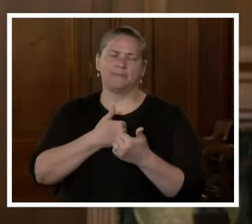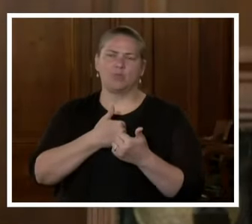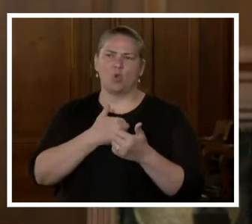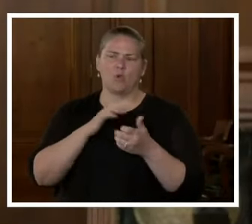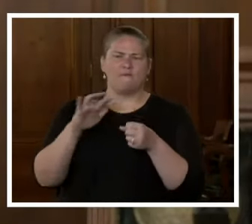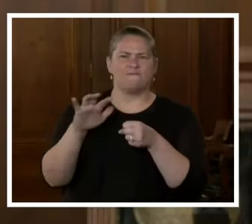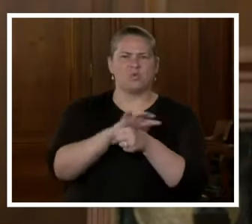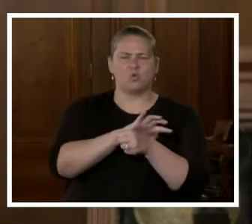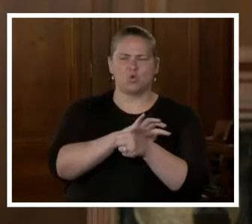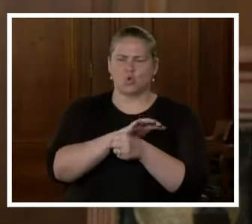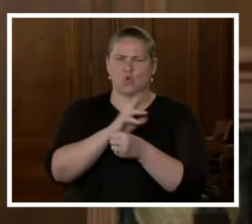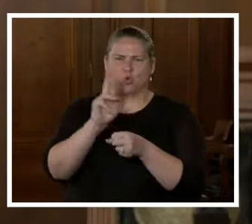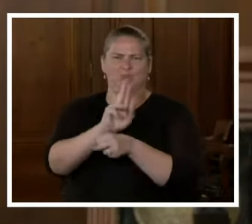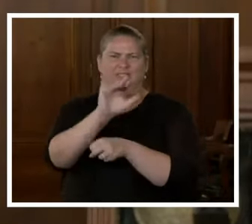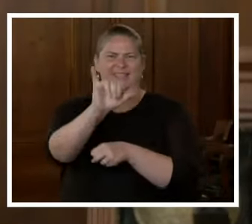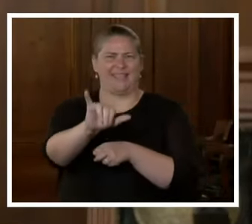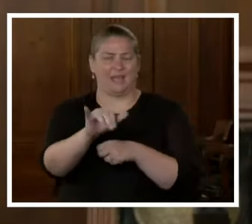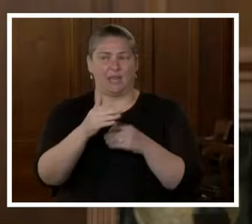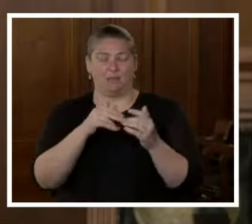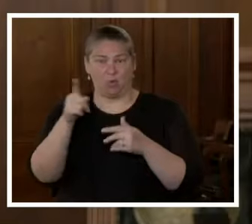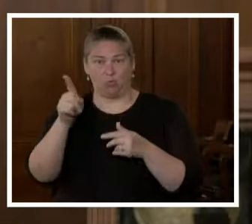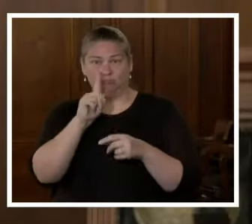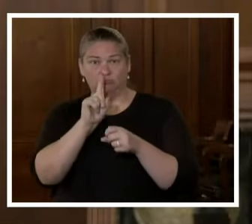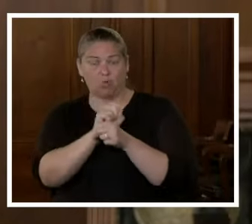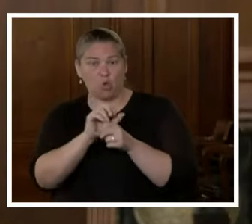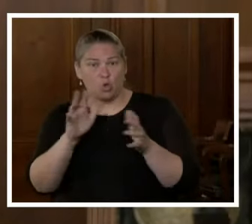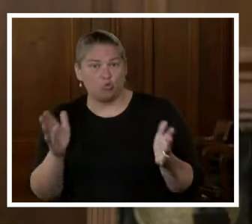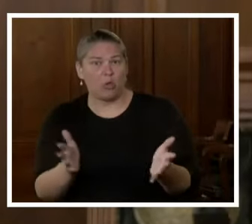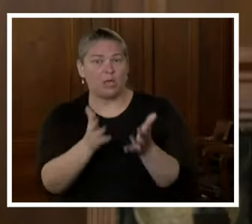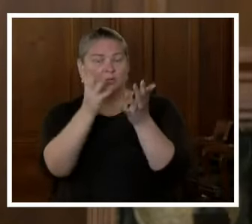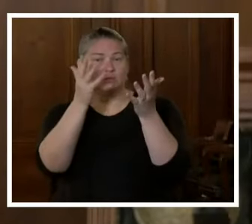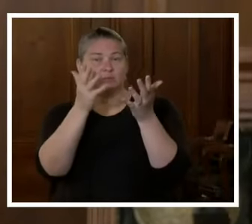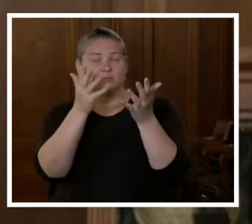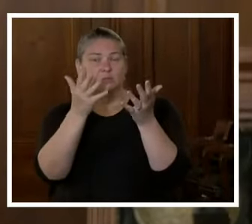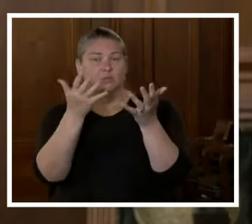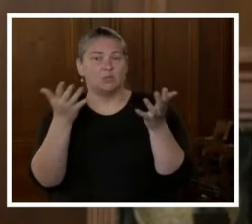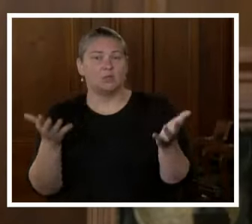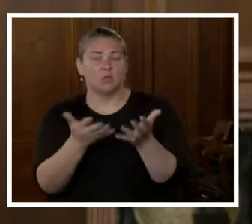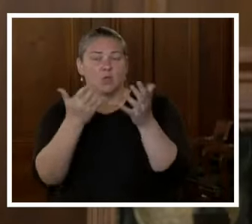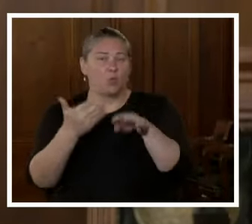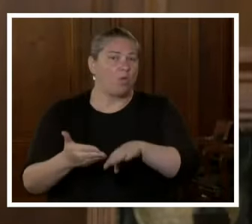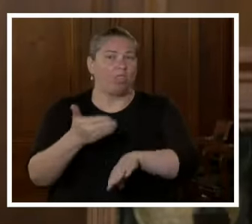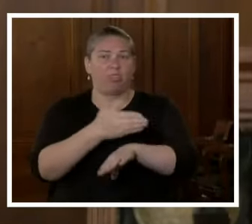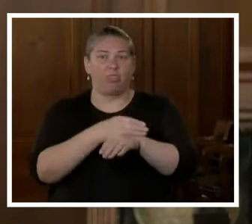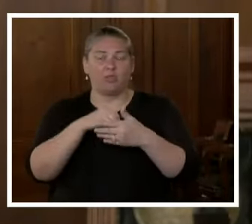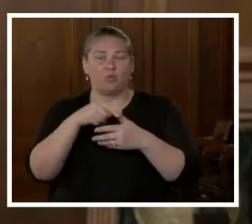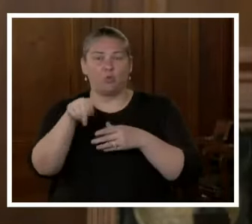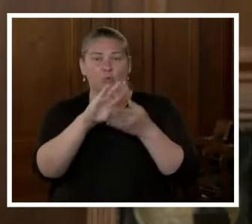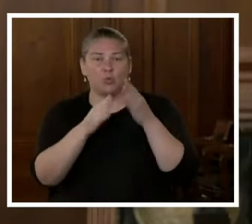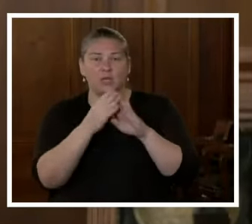I KNOW WE'VE GONE LONG TODAY BUT WE ARE AT A CRITICAL TIME. I WOULD SAY IN OUR COUNTRY'S HISTORY, AND WE'VE GOT TO GET IT